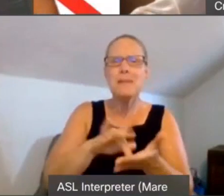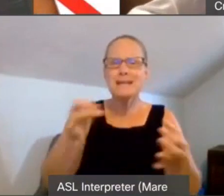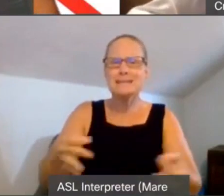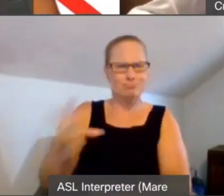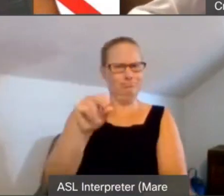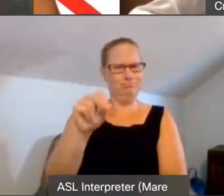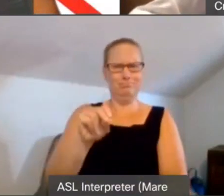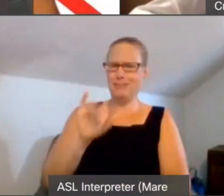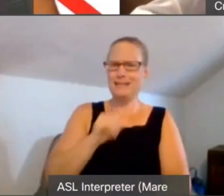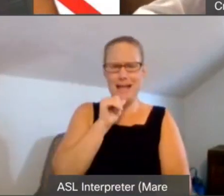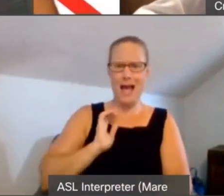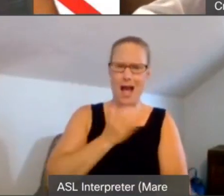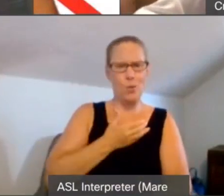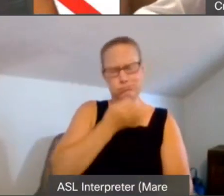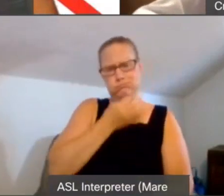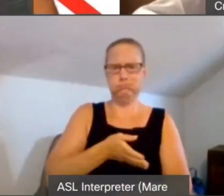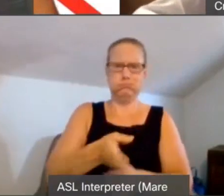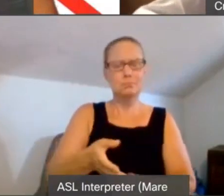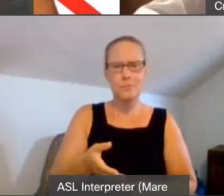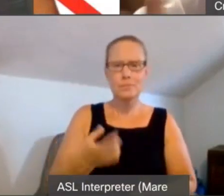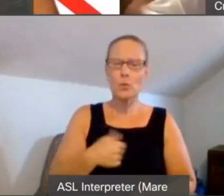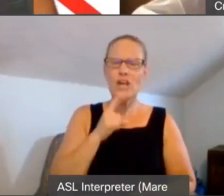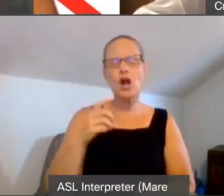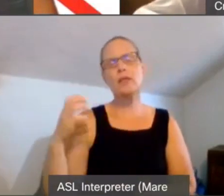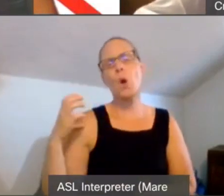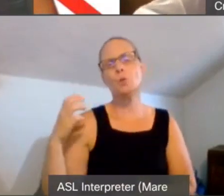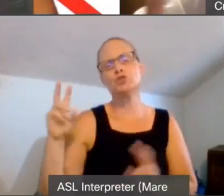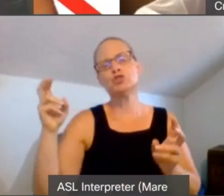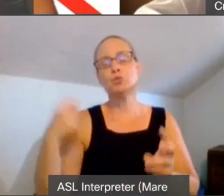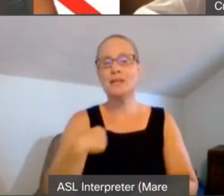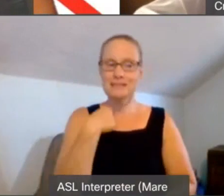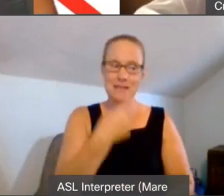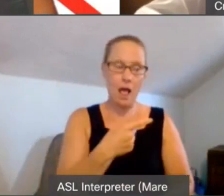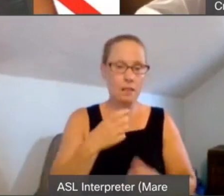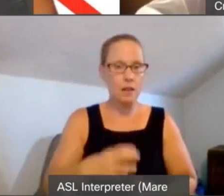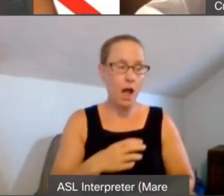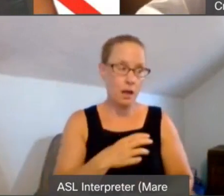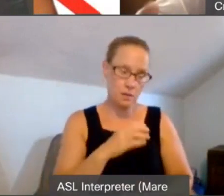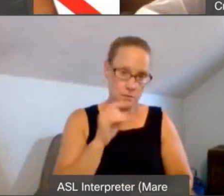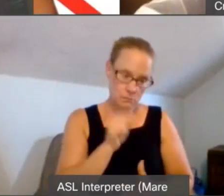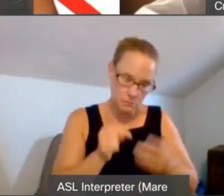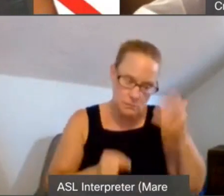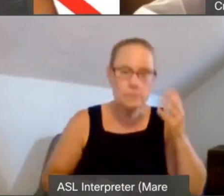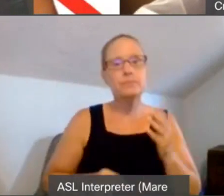we're the coaches, you know we're telling the client this is what you do, this is the roadmap, this is the roadmap of success